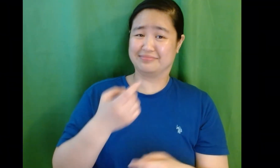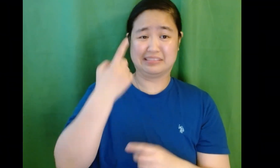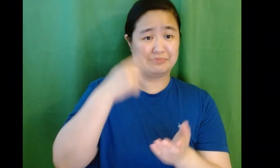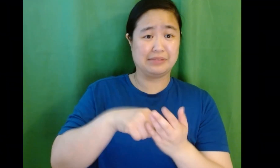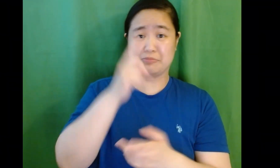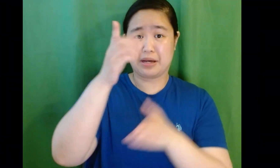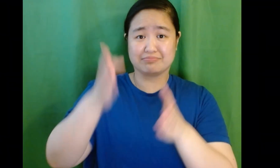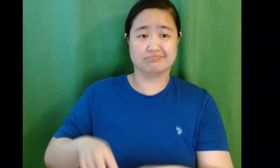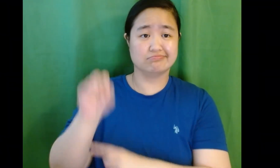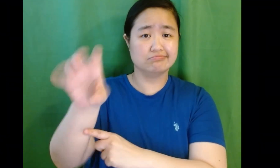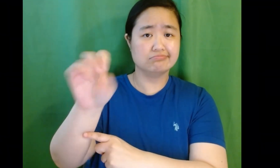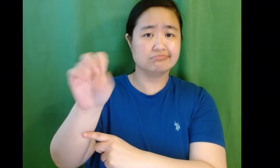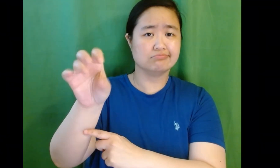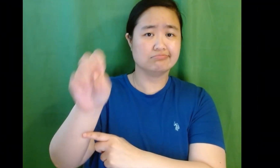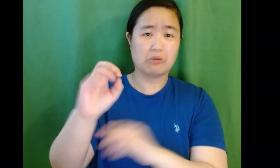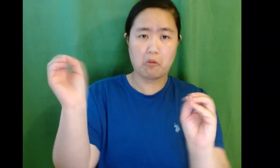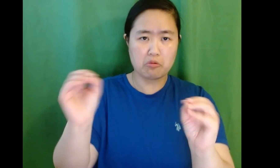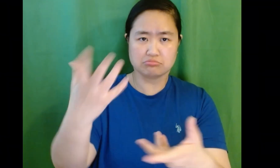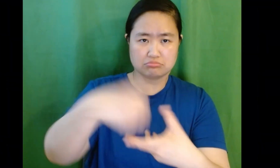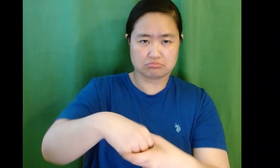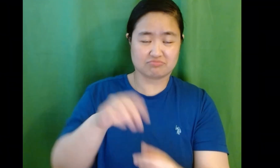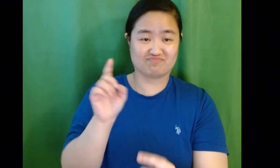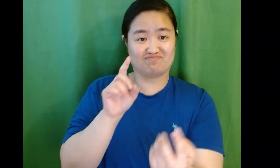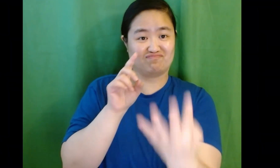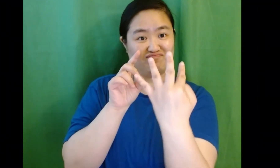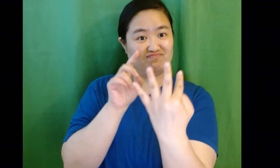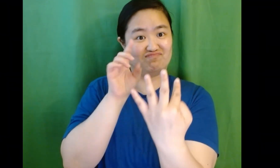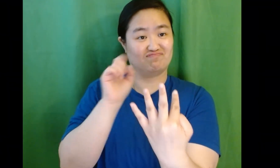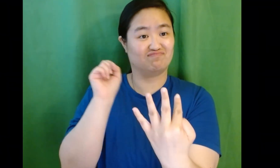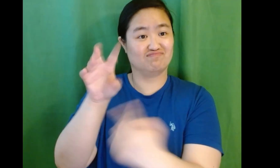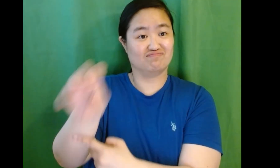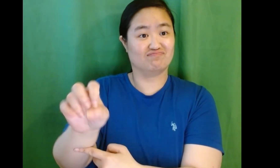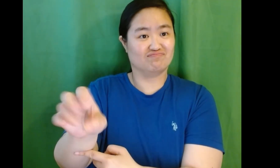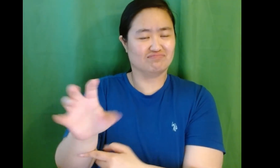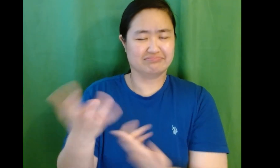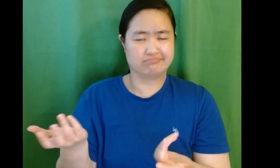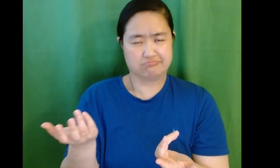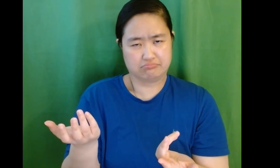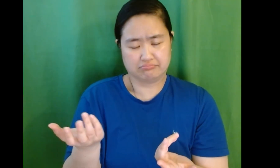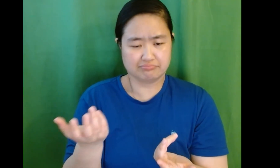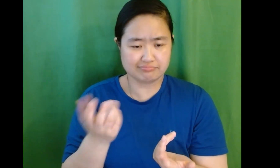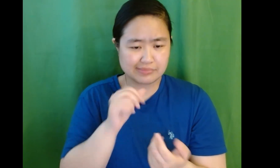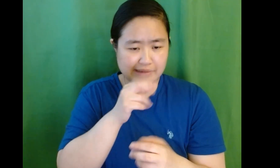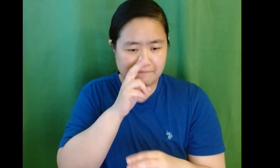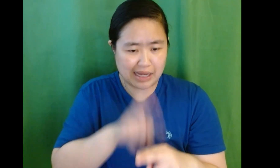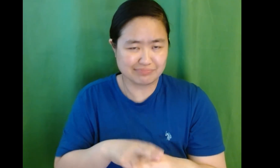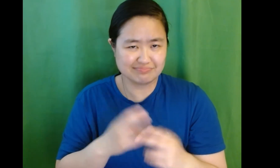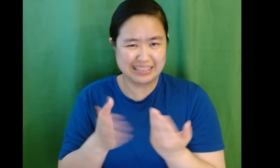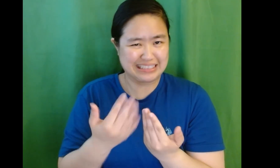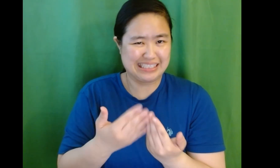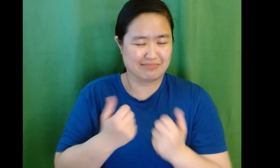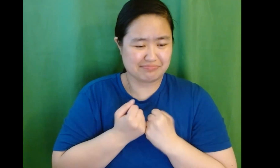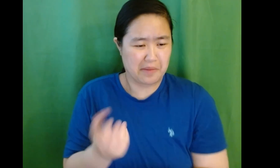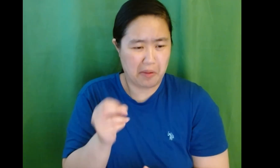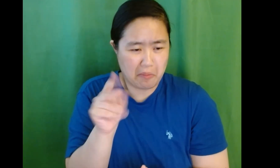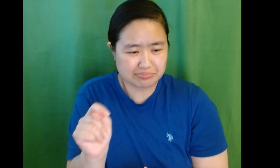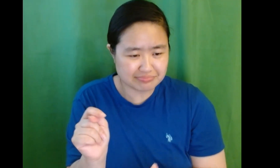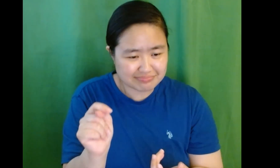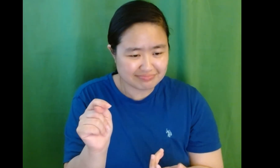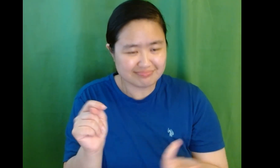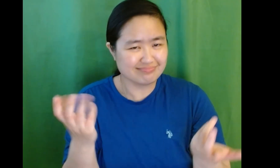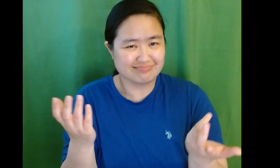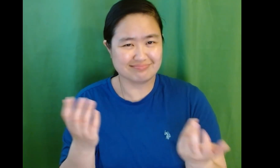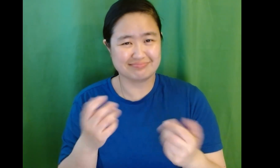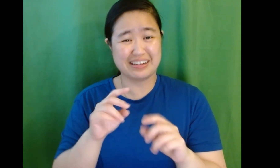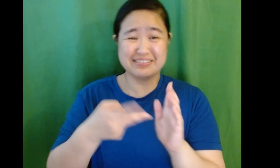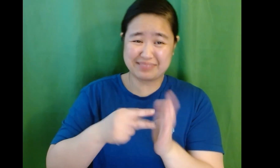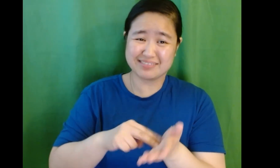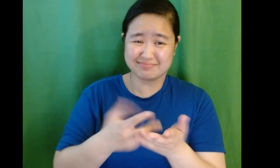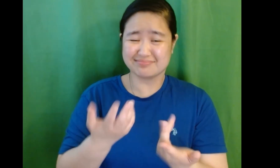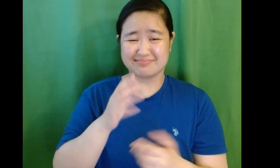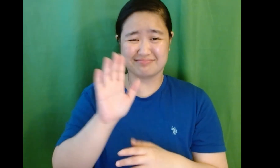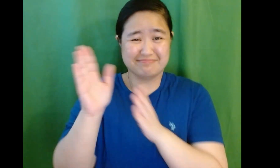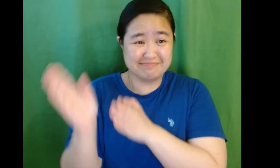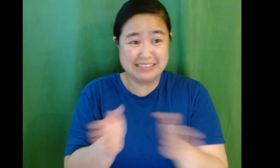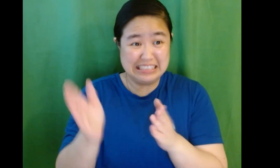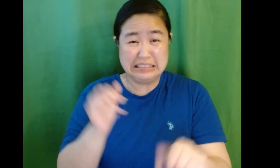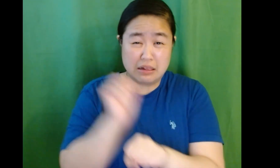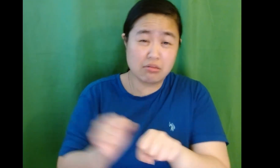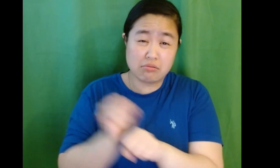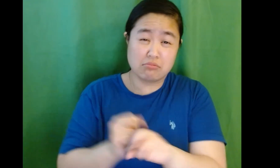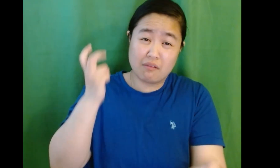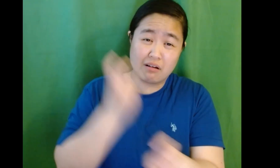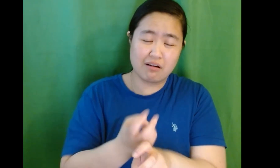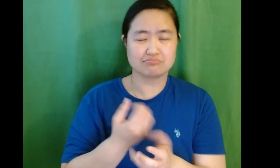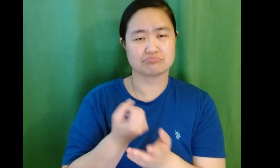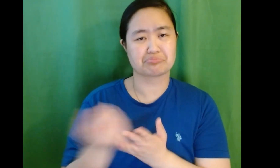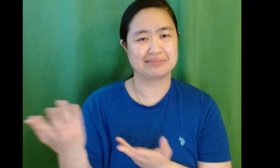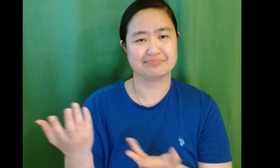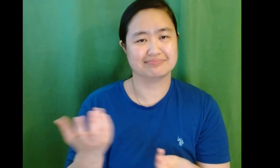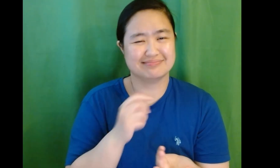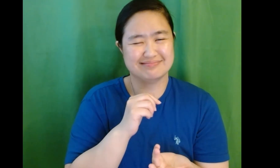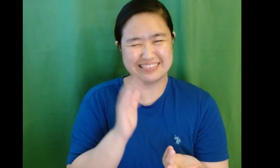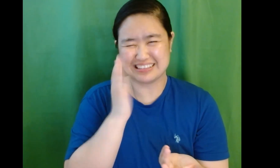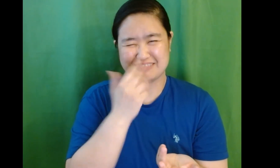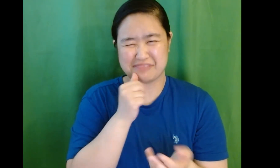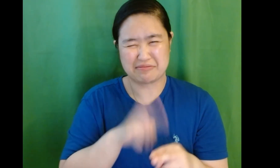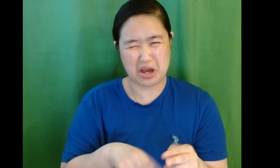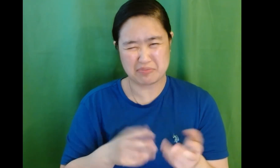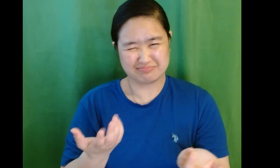One-sided running can lead to the burnout real fast, which makes your preparations less fun.